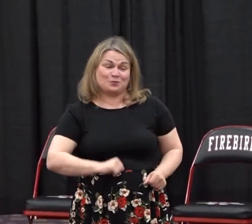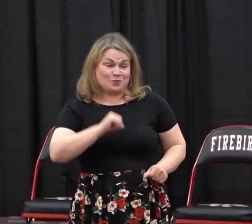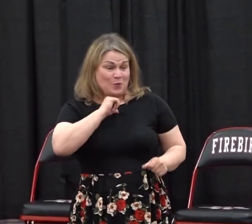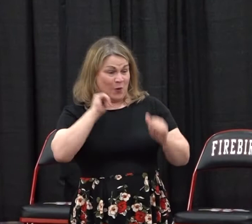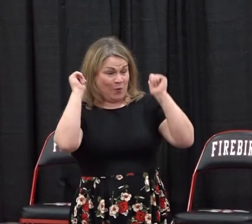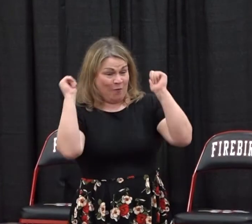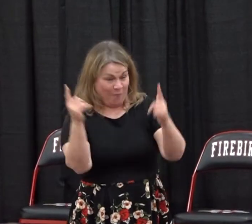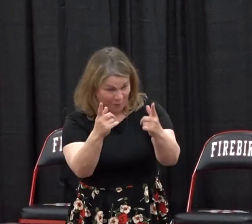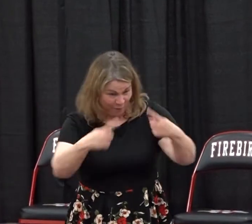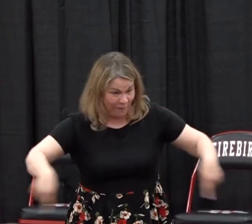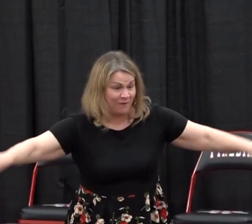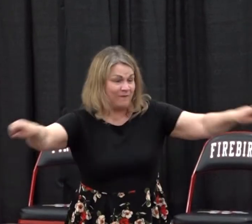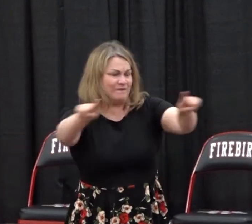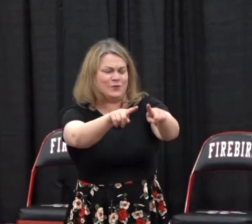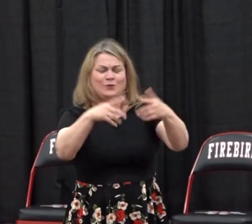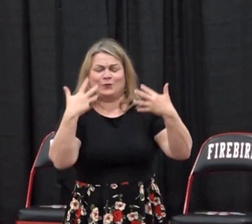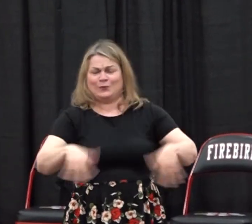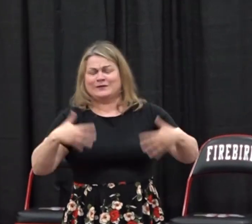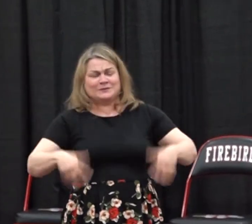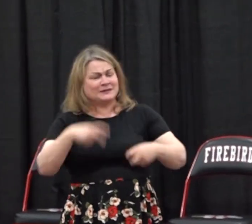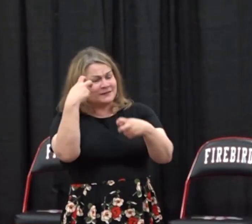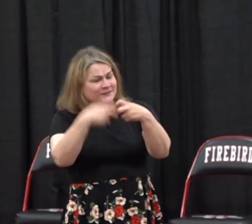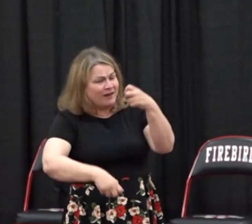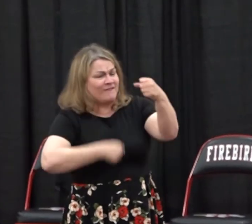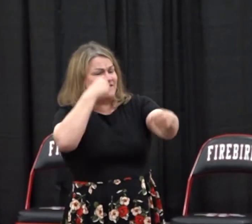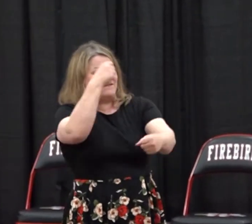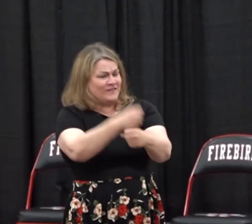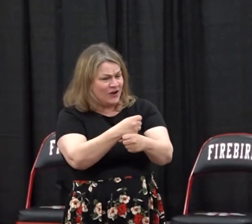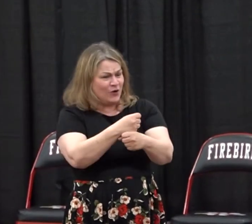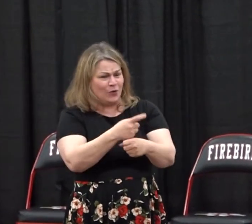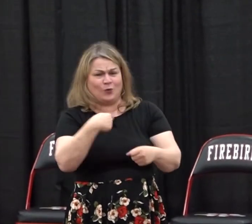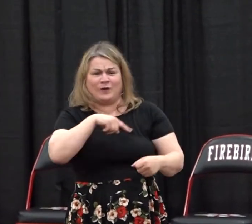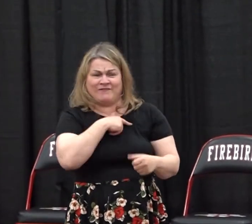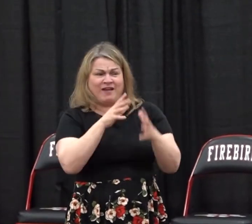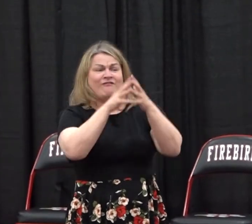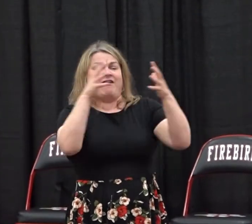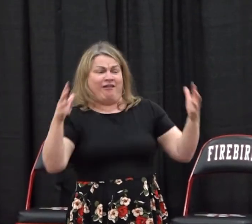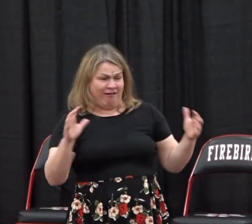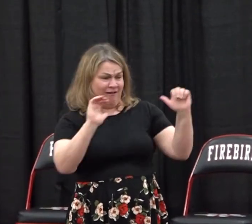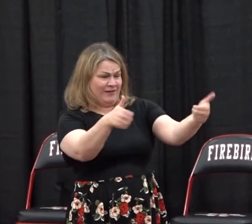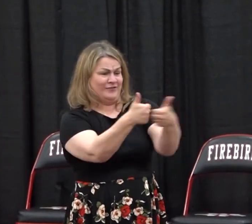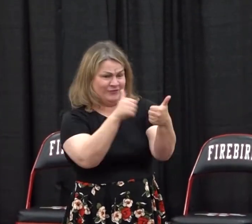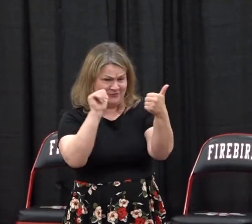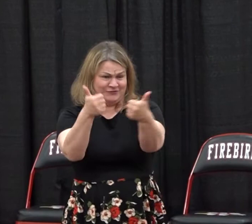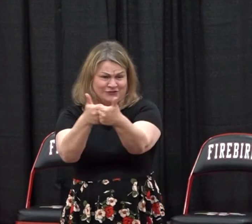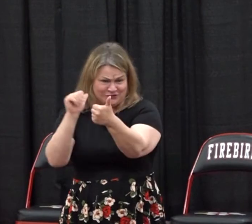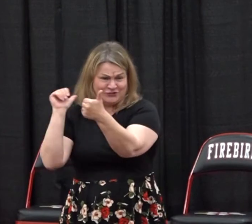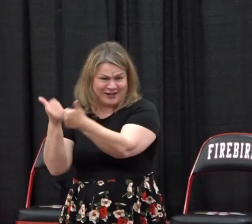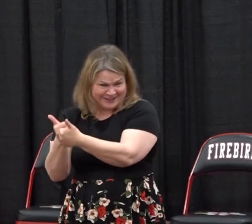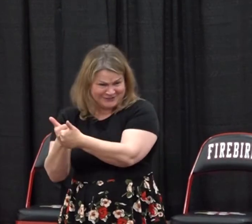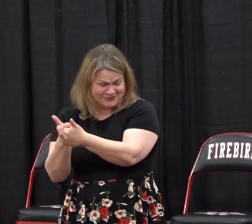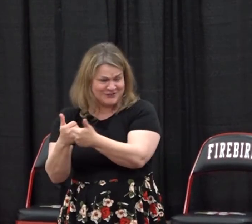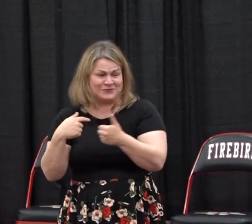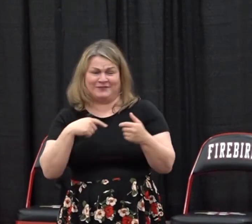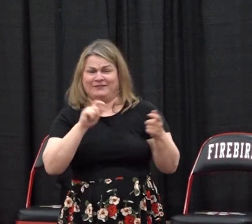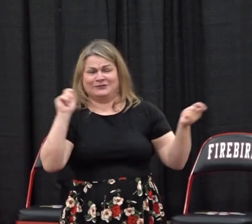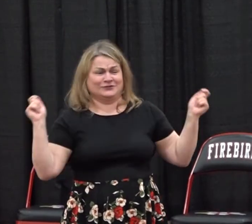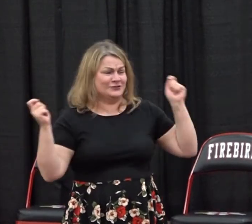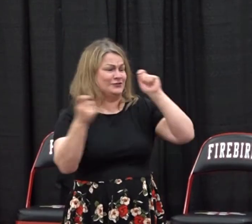For the closing, I just want to say that I am so proud of every single one of you guys. It's been a very difficult year. We've had a lot of challenges that we faced.